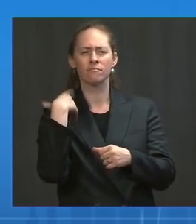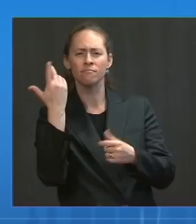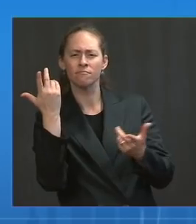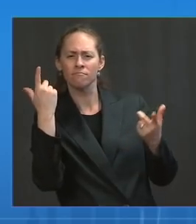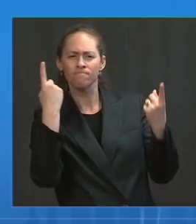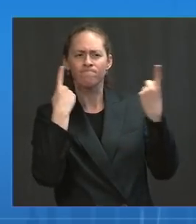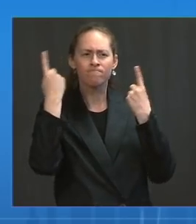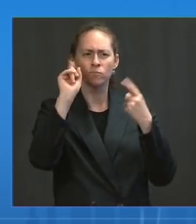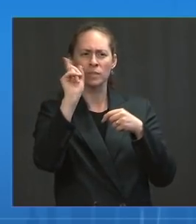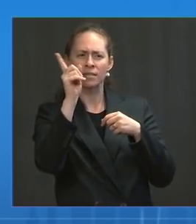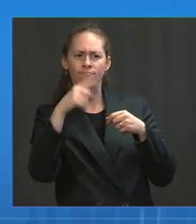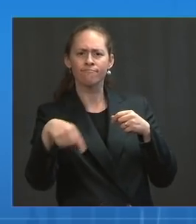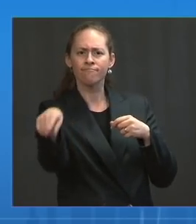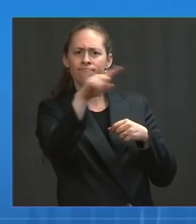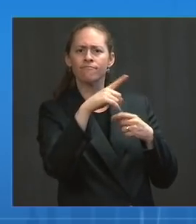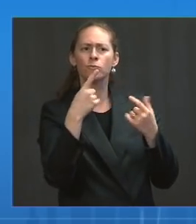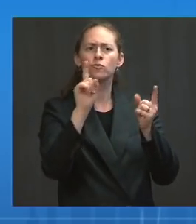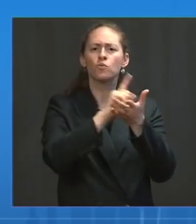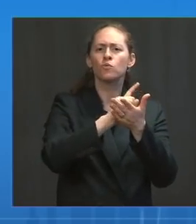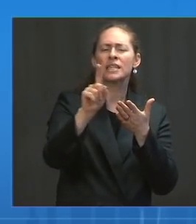at workplaces and on school campuses.